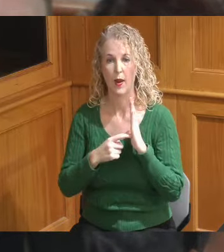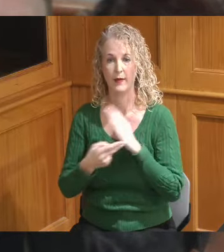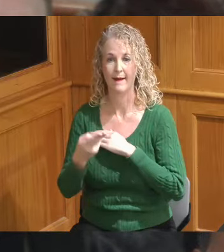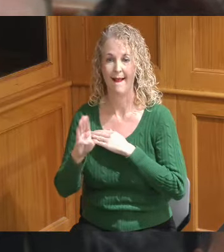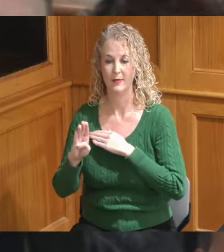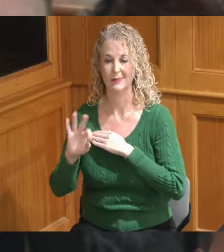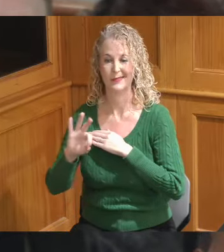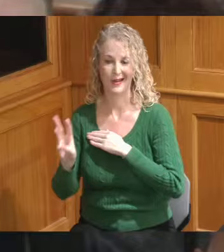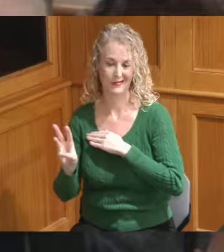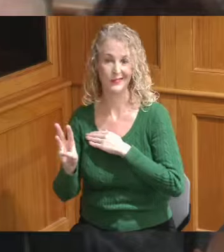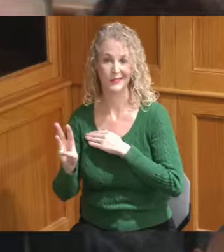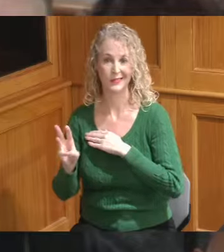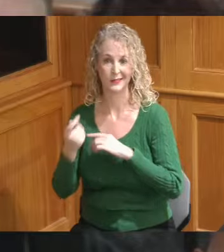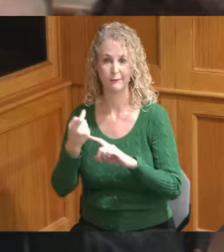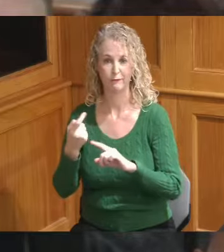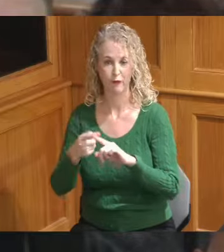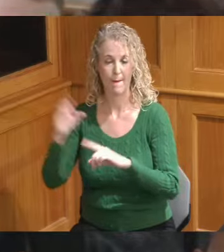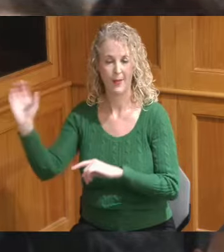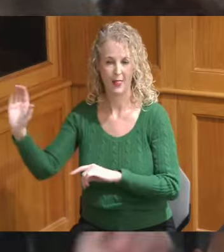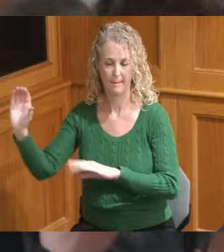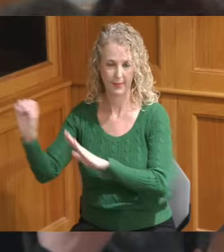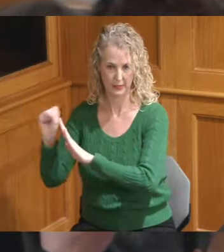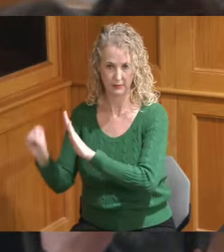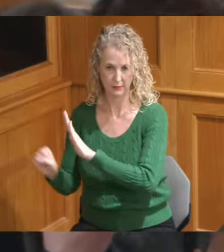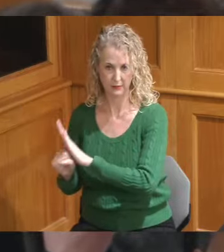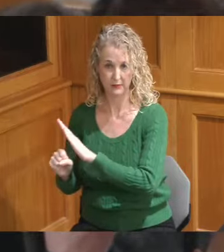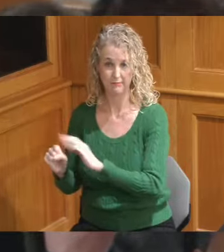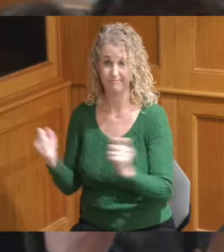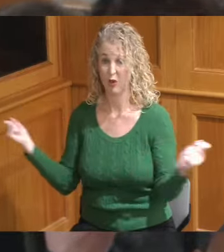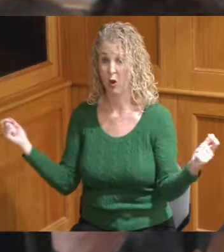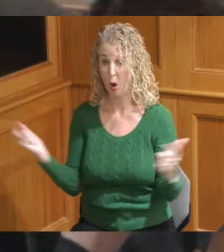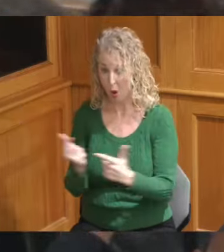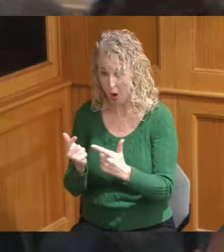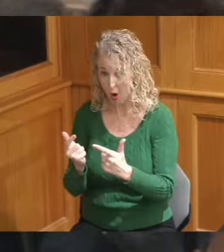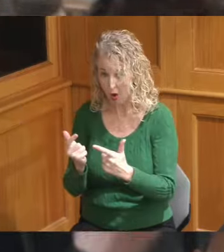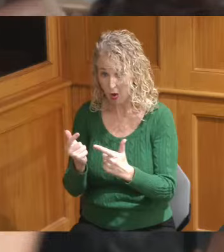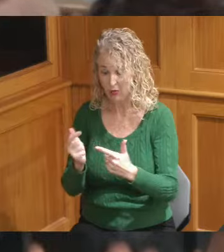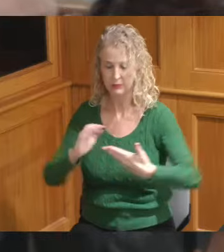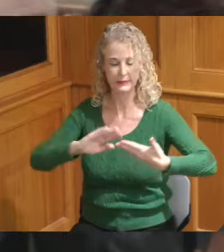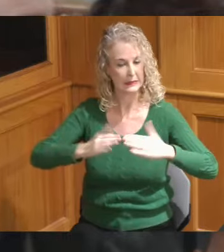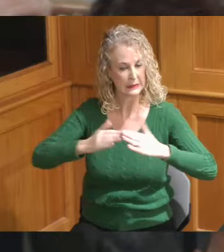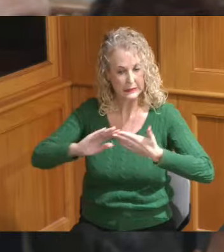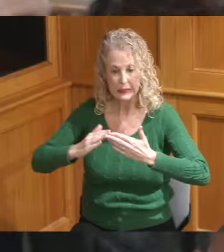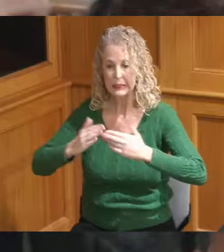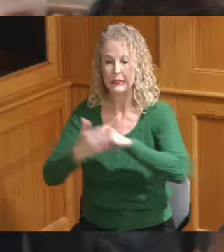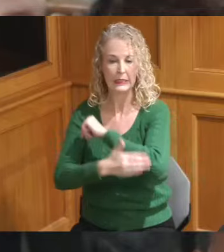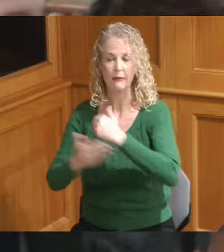this fall by the state and it's it requires all jurisdictions, counties, cities, everybody really